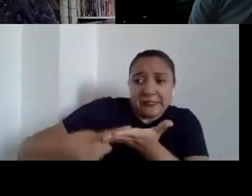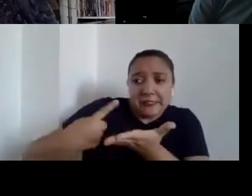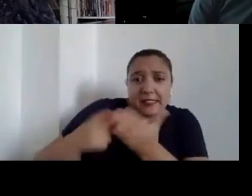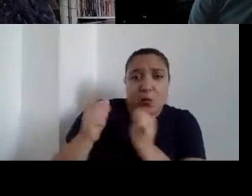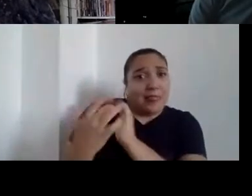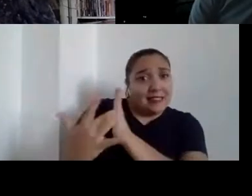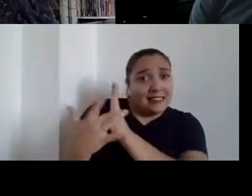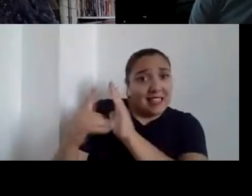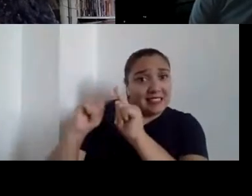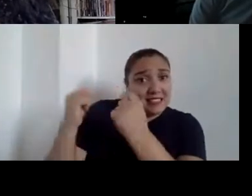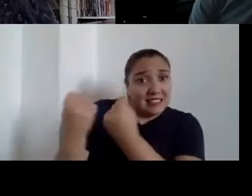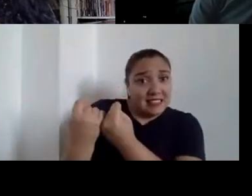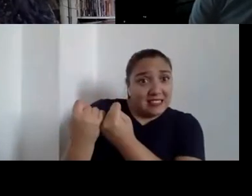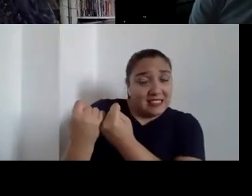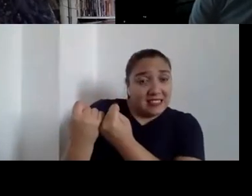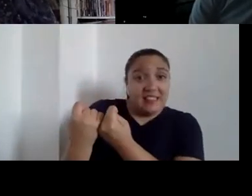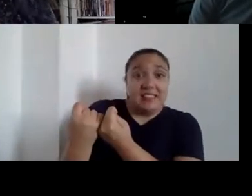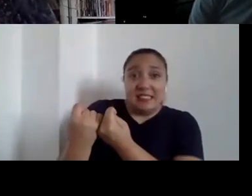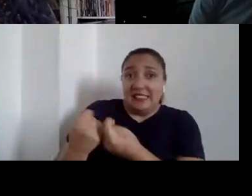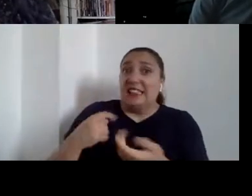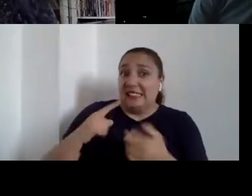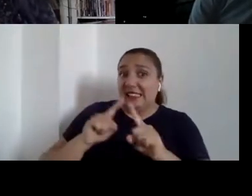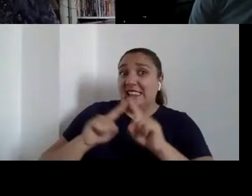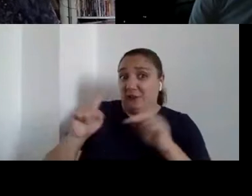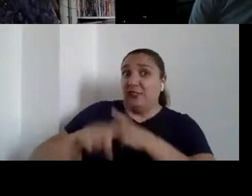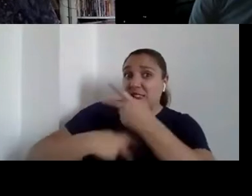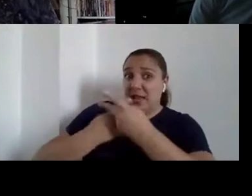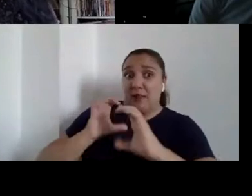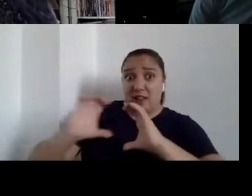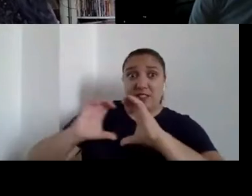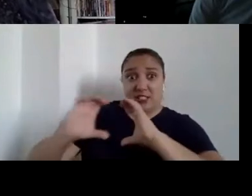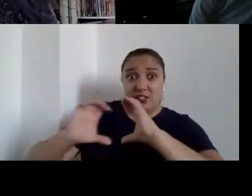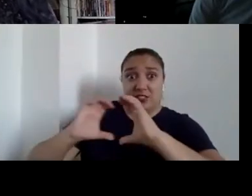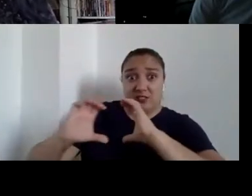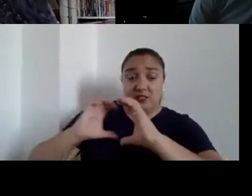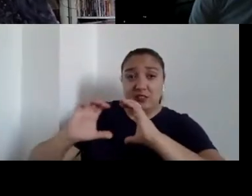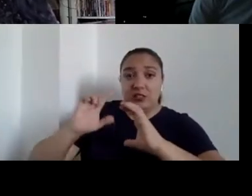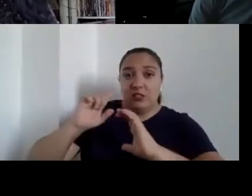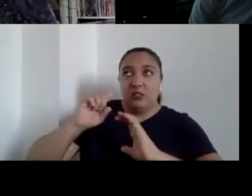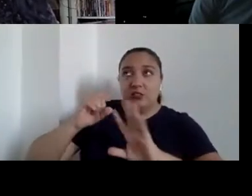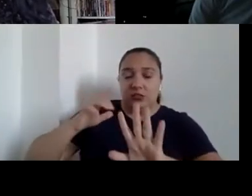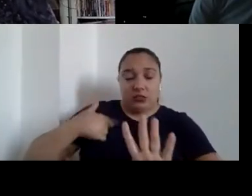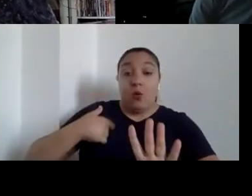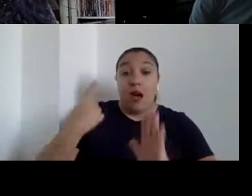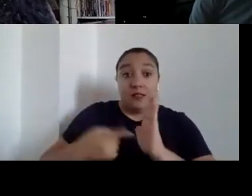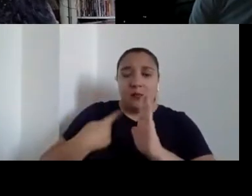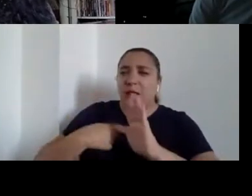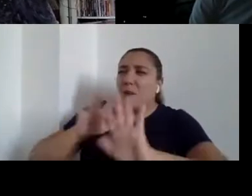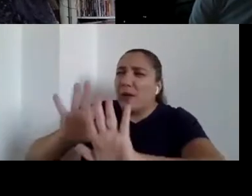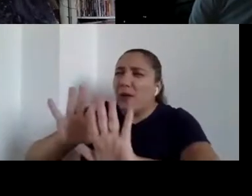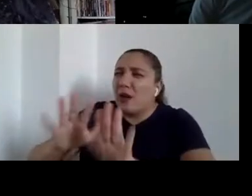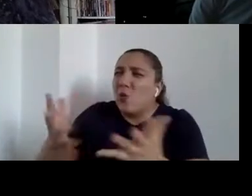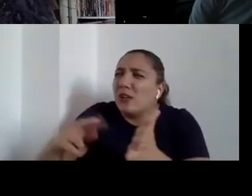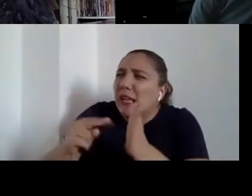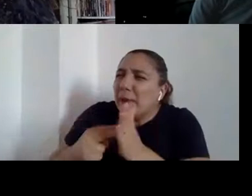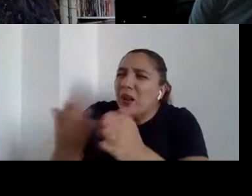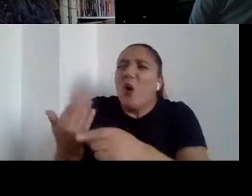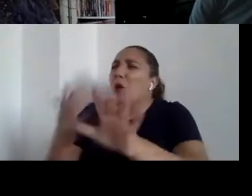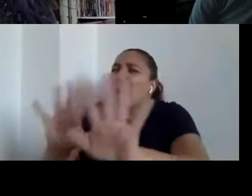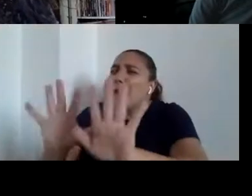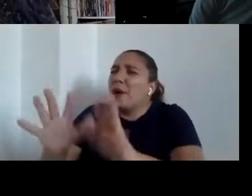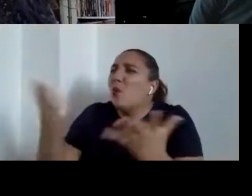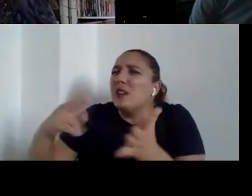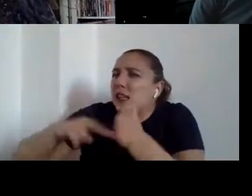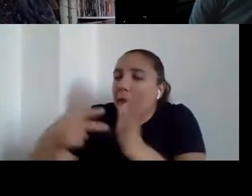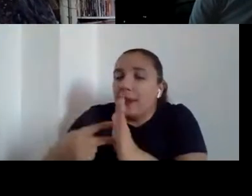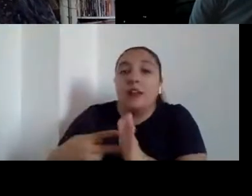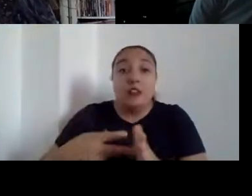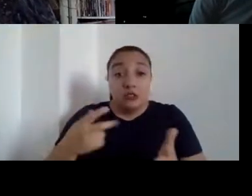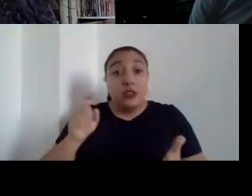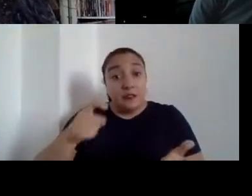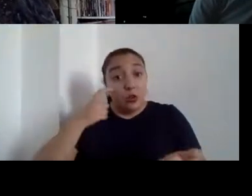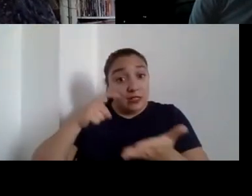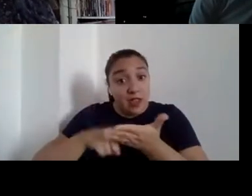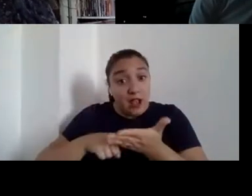it is a different kind of a parlance and to acknowledge, so I find myself stopping often to clarify, to acknowledge that within that community of people